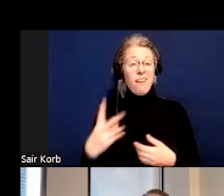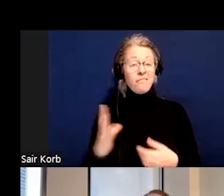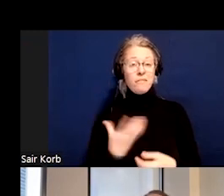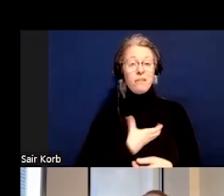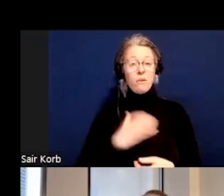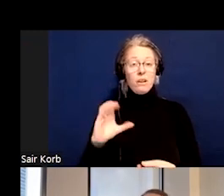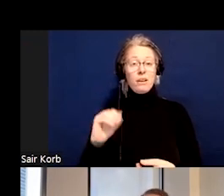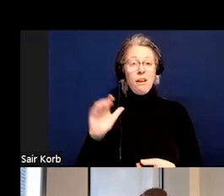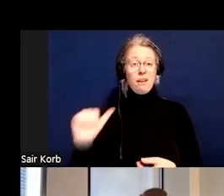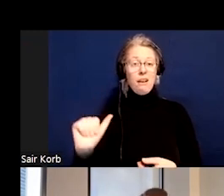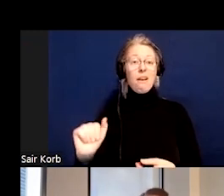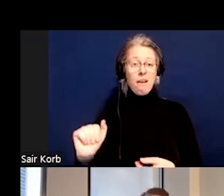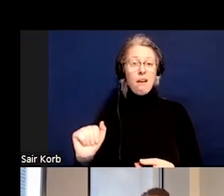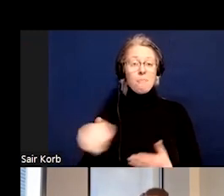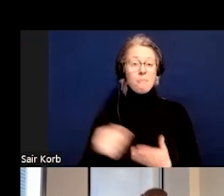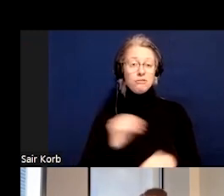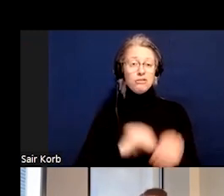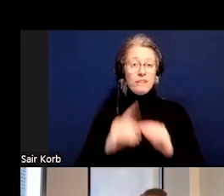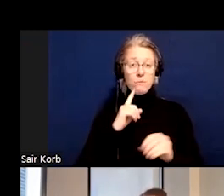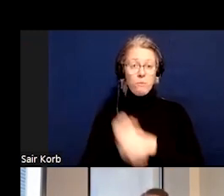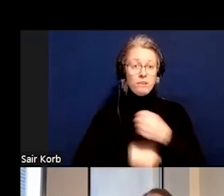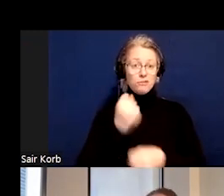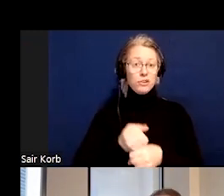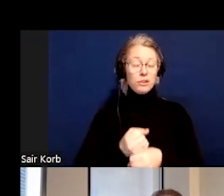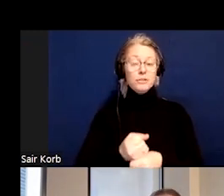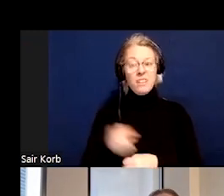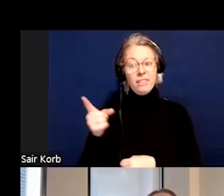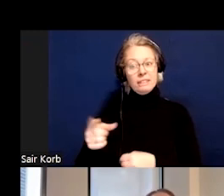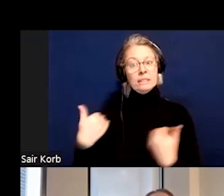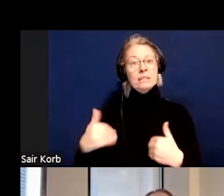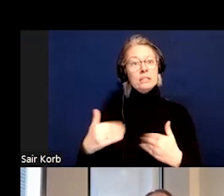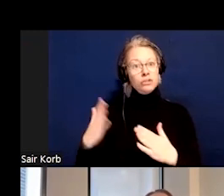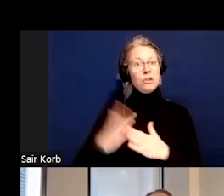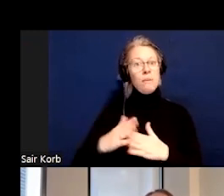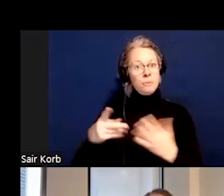our total budget for the year, our most significant program.